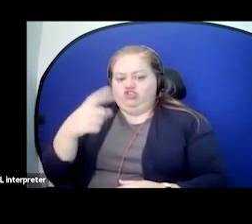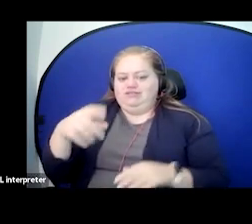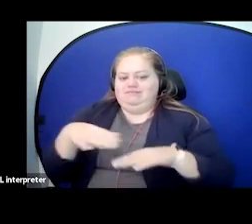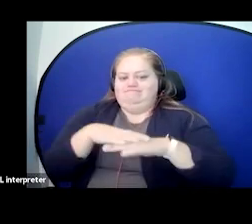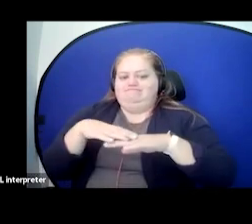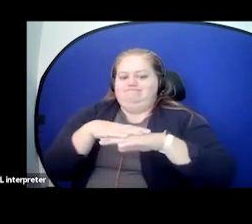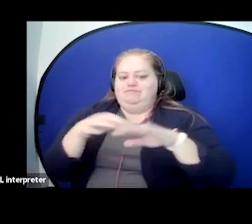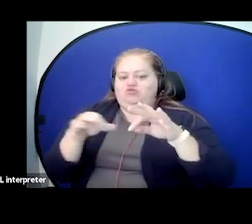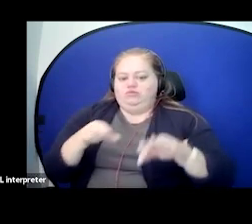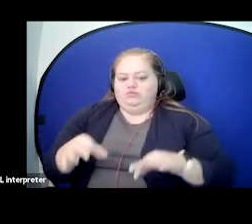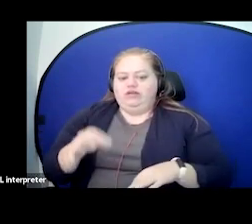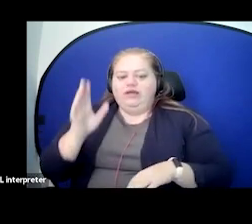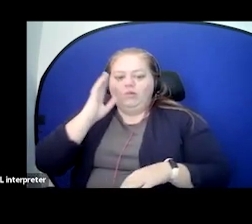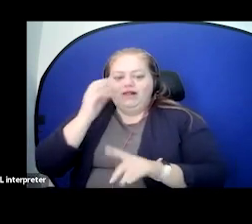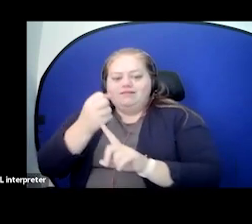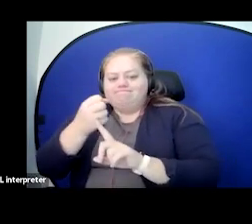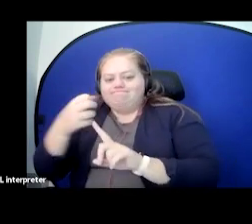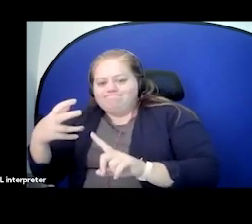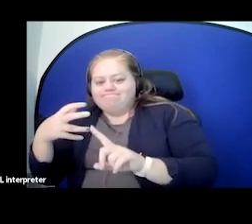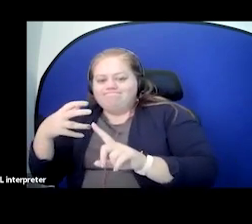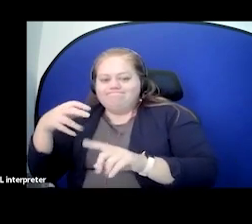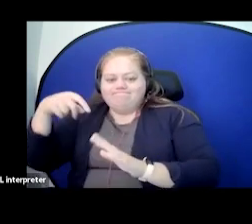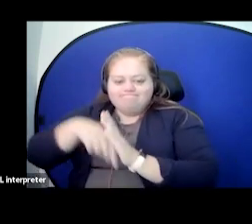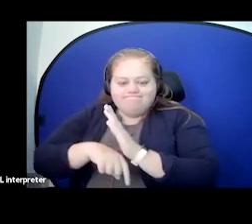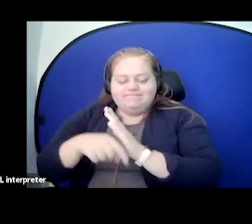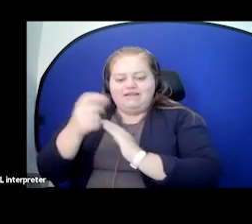It dips into the understanding of the topic.